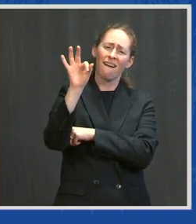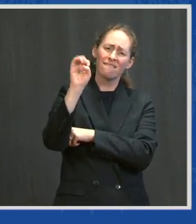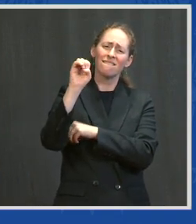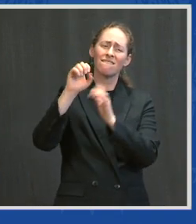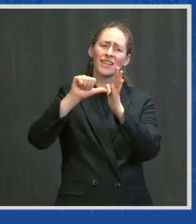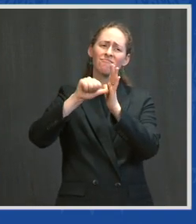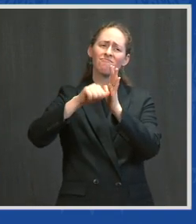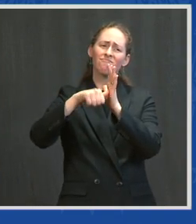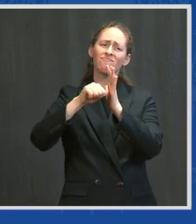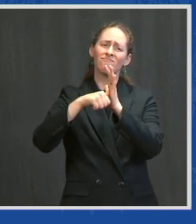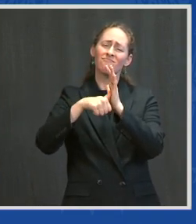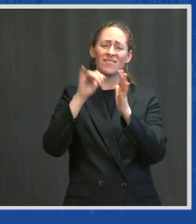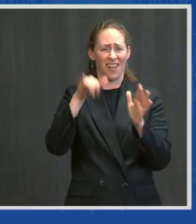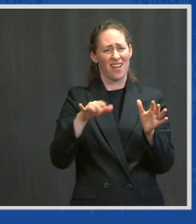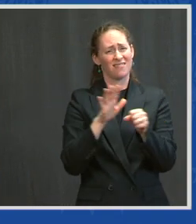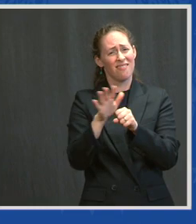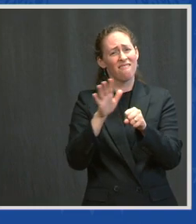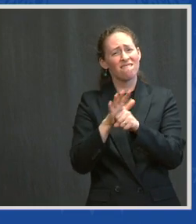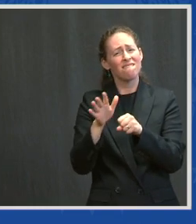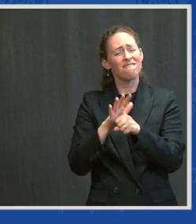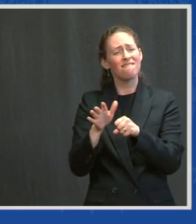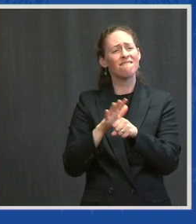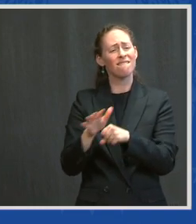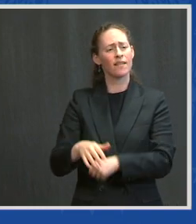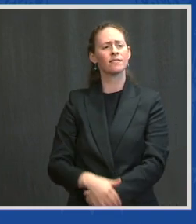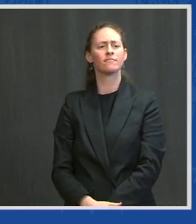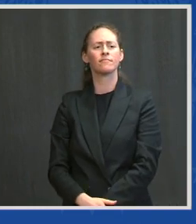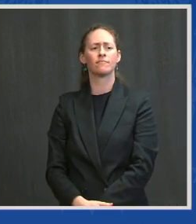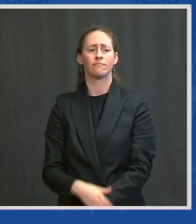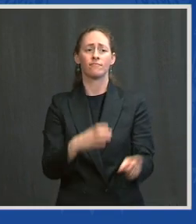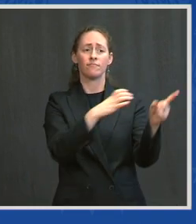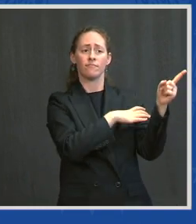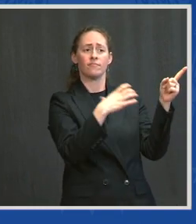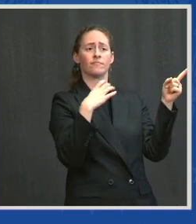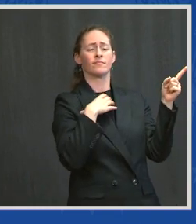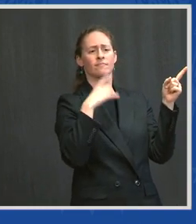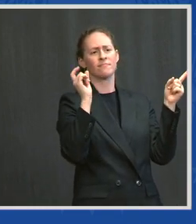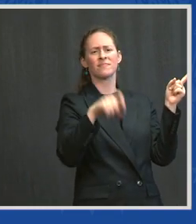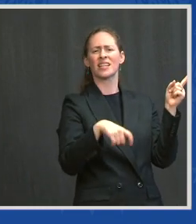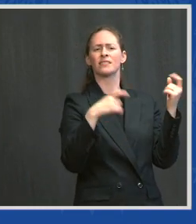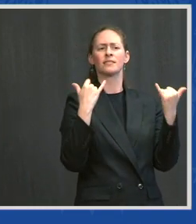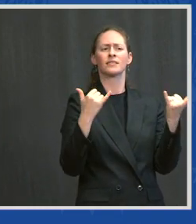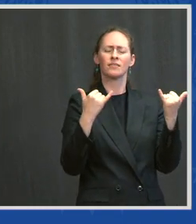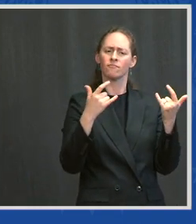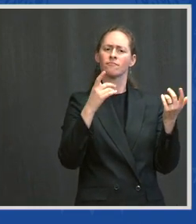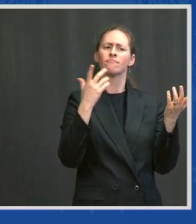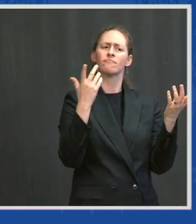That means Congress passing sensible gun prevention, violence prevention initiatives is warra- -- is --